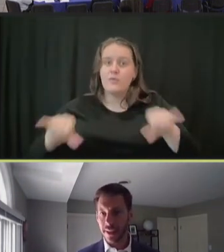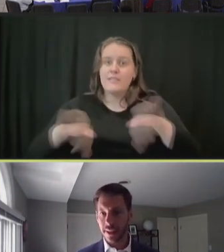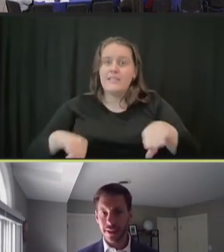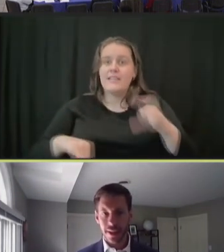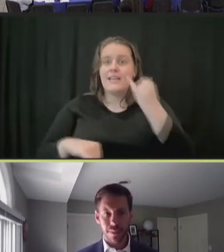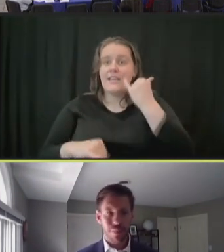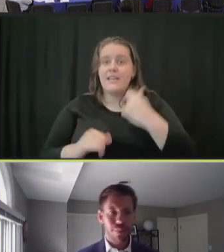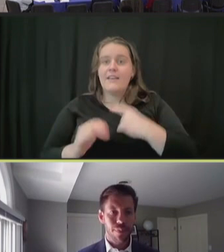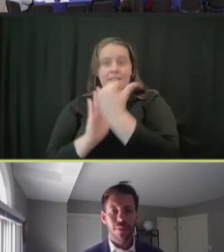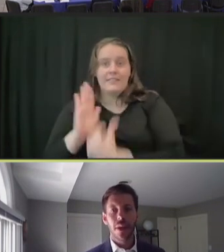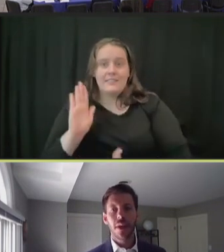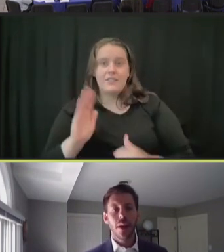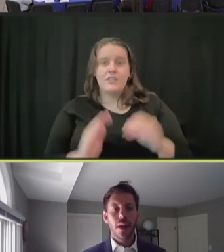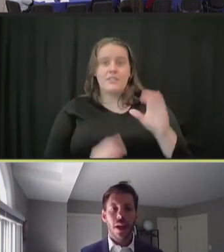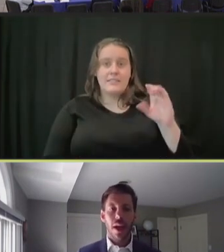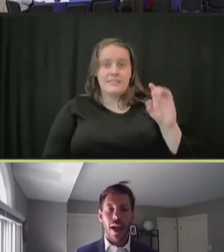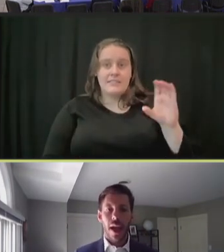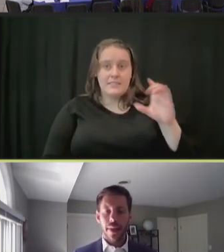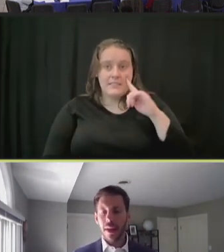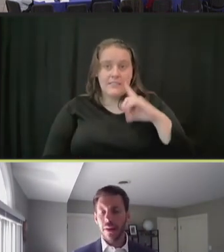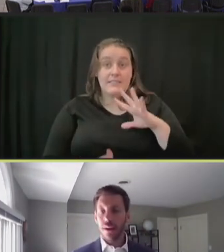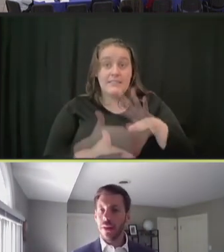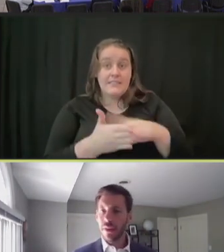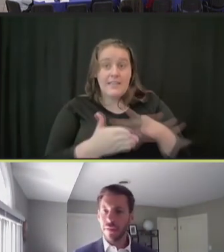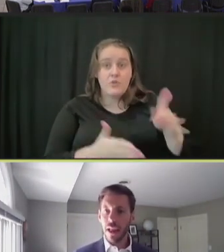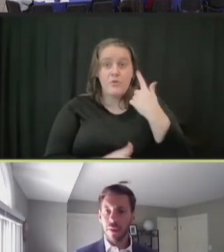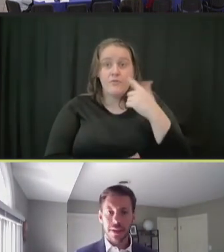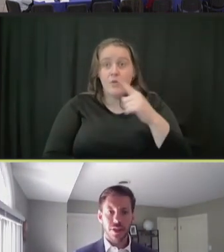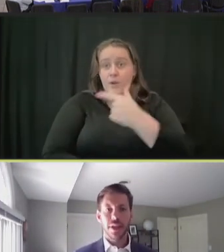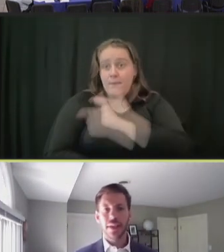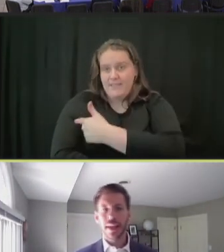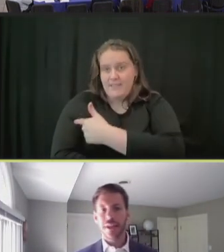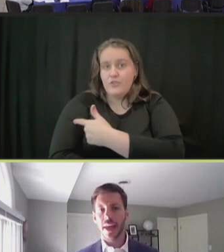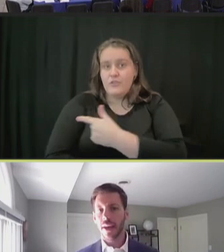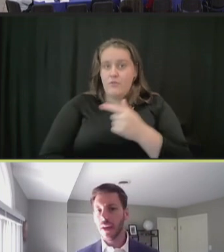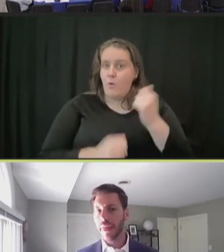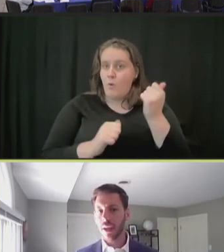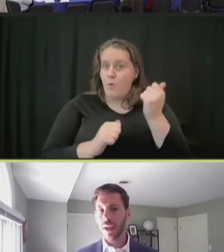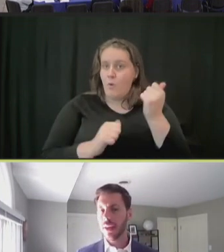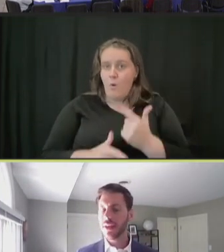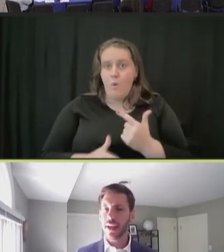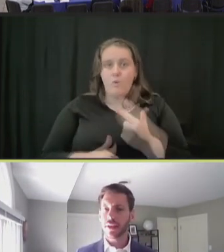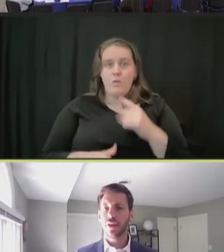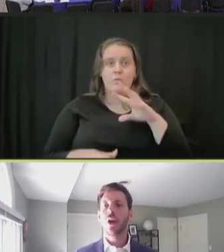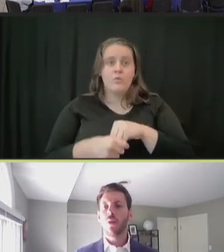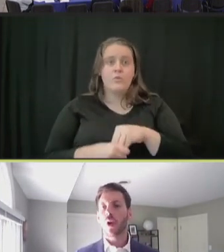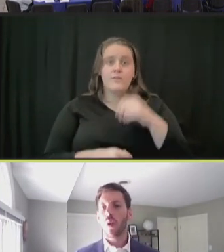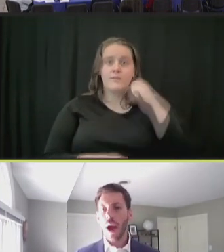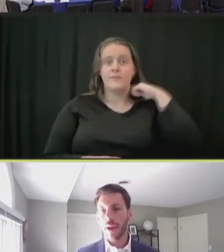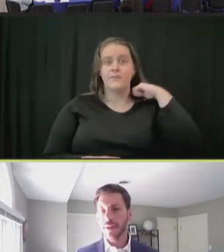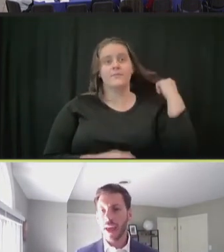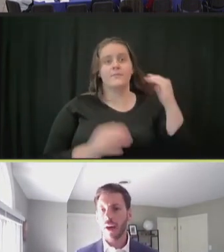CDC. And then the following section indicates that nothing in this section requires a health